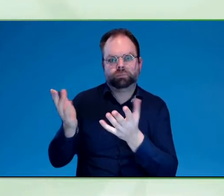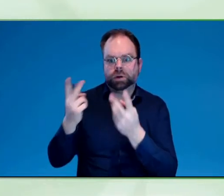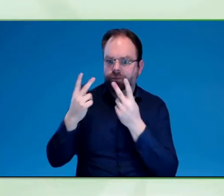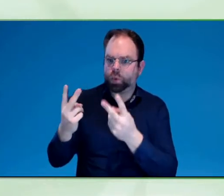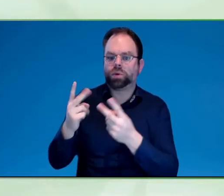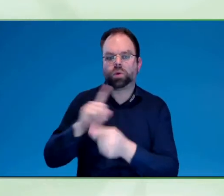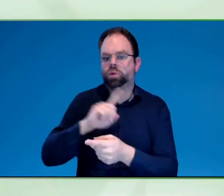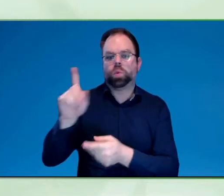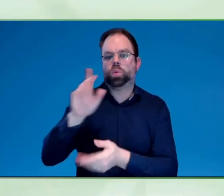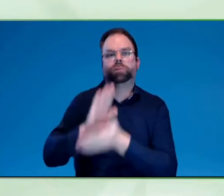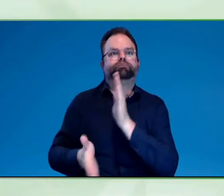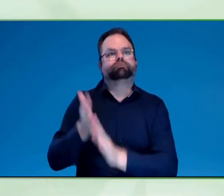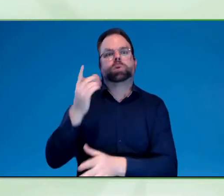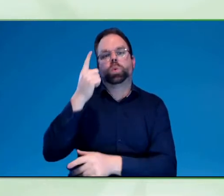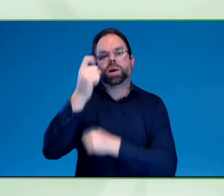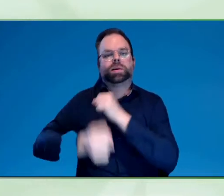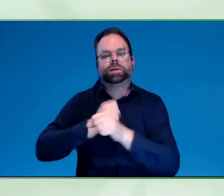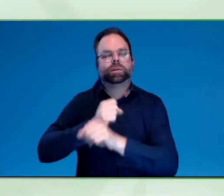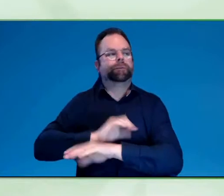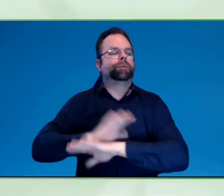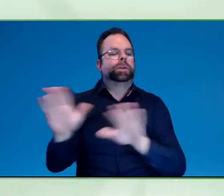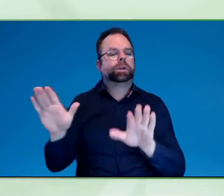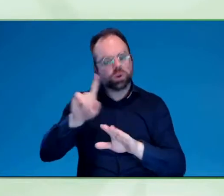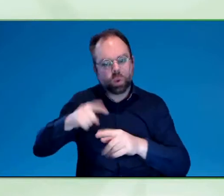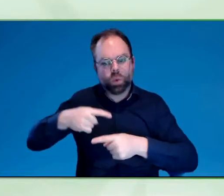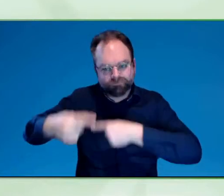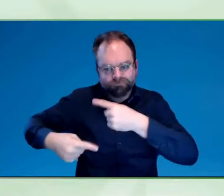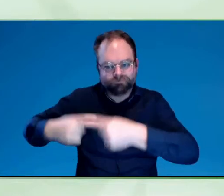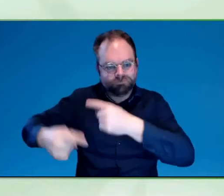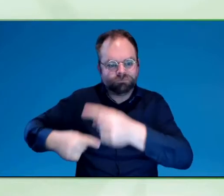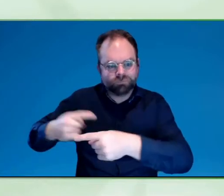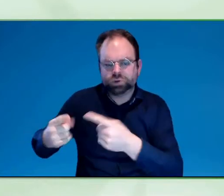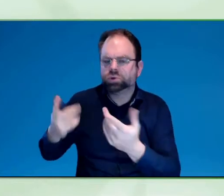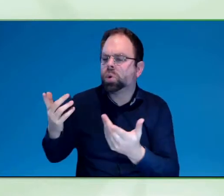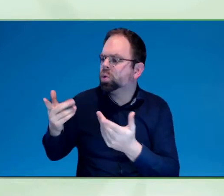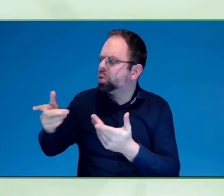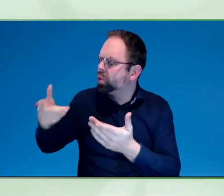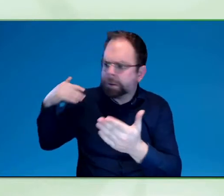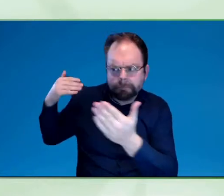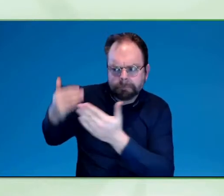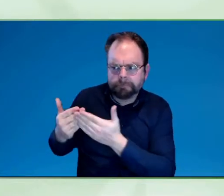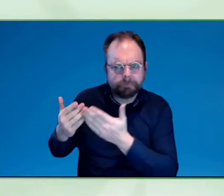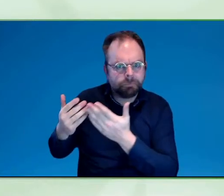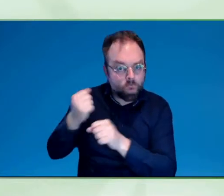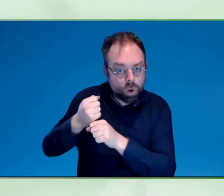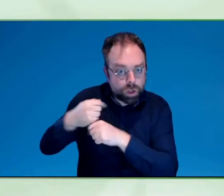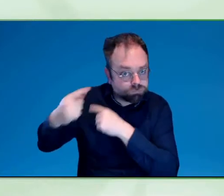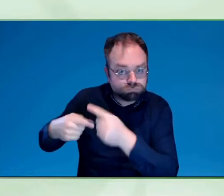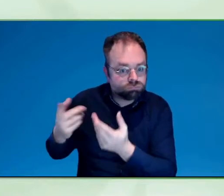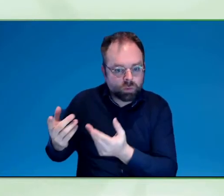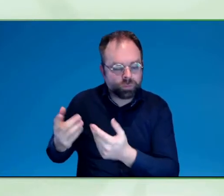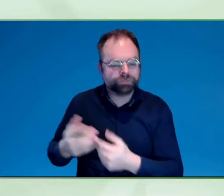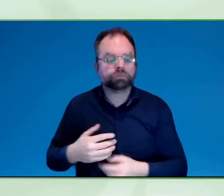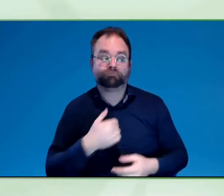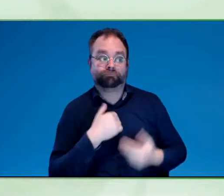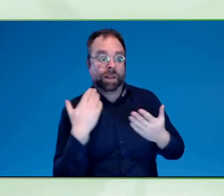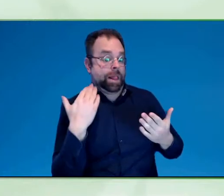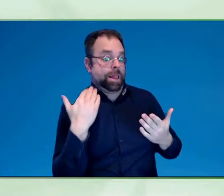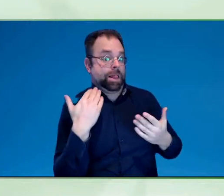We hope to expand this and have a sustain for many many years. This is not something that we feel will go away.